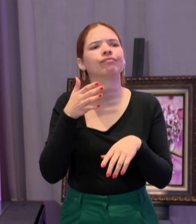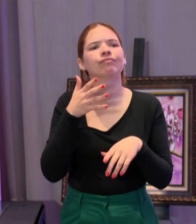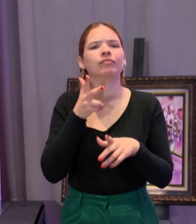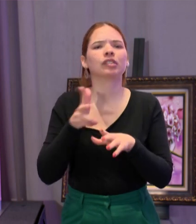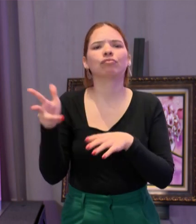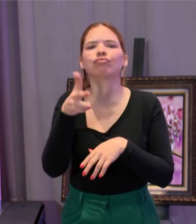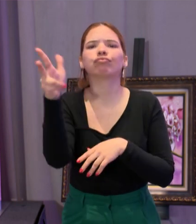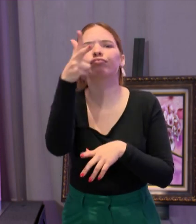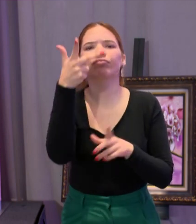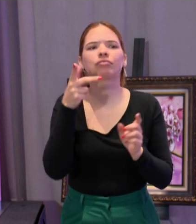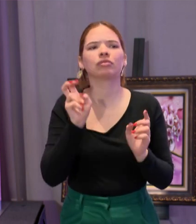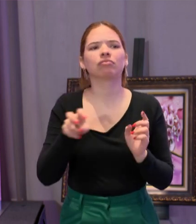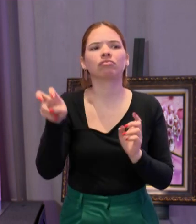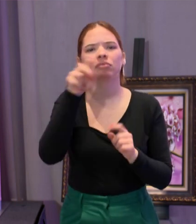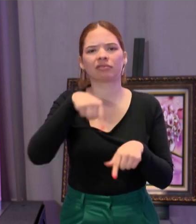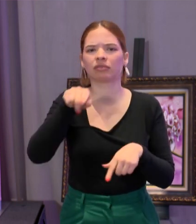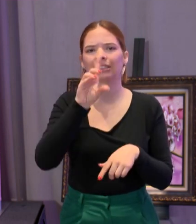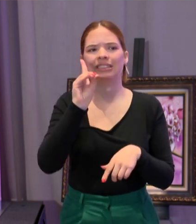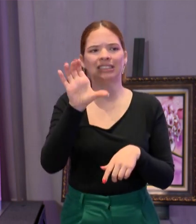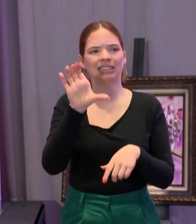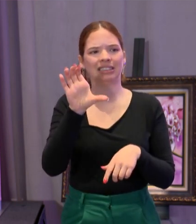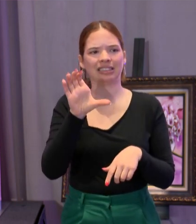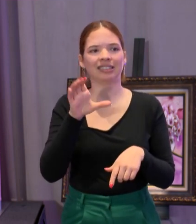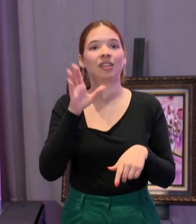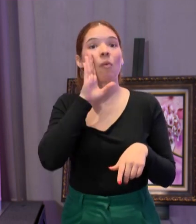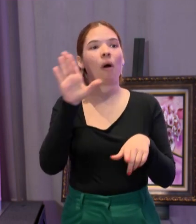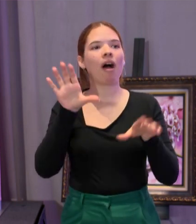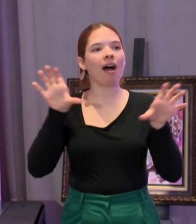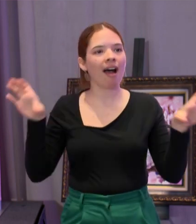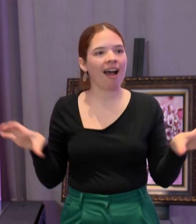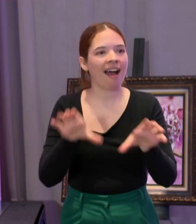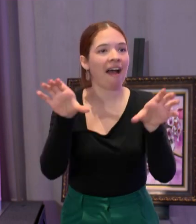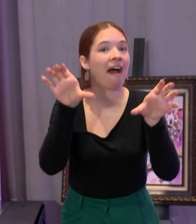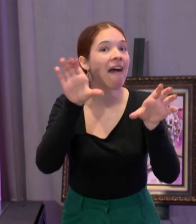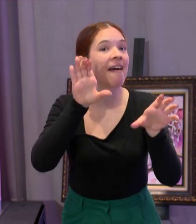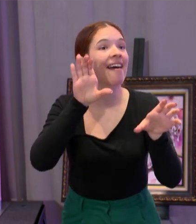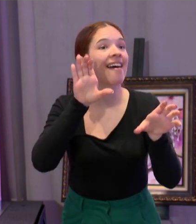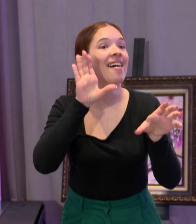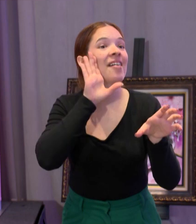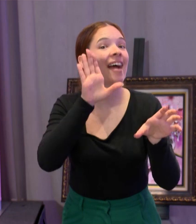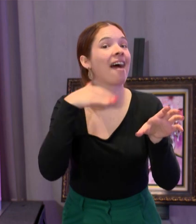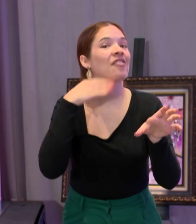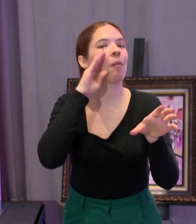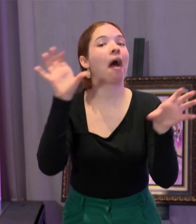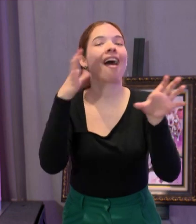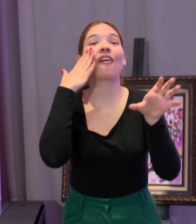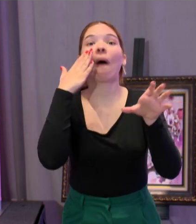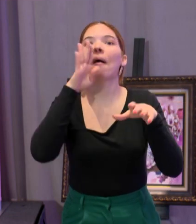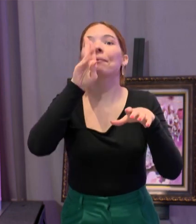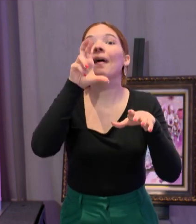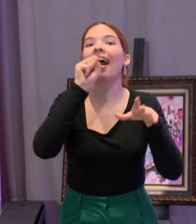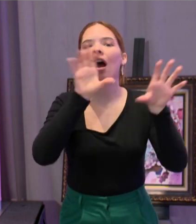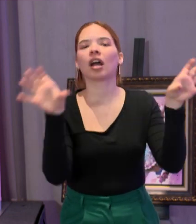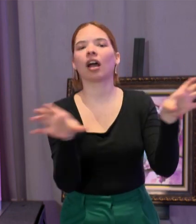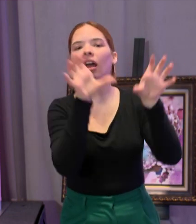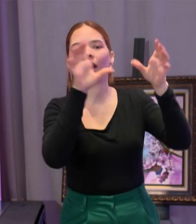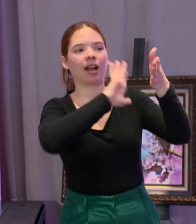BEAUTIFULLY DECORATED CHERRY BLOSSOM DECOR BUS THAT IS GOING TO TAKE THAT SPIRIT OF THE BUS TOUR, AND WITH THE CIRCULATOR